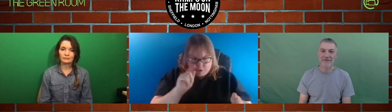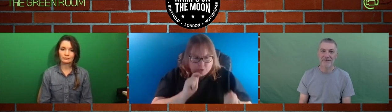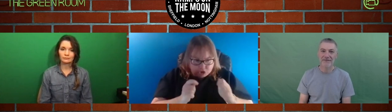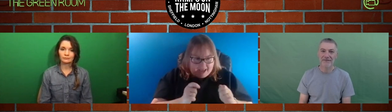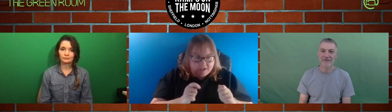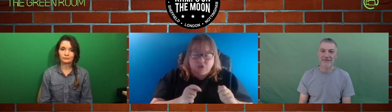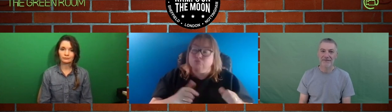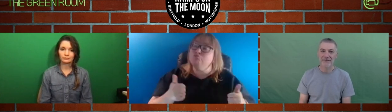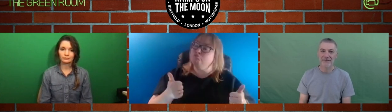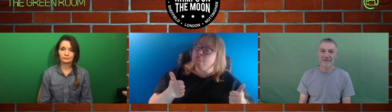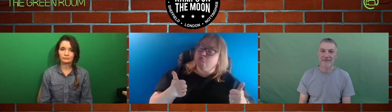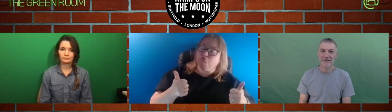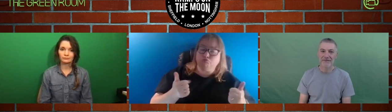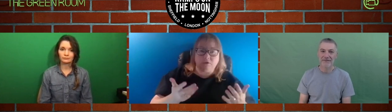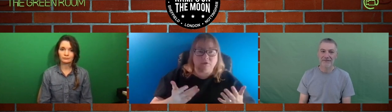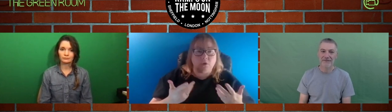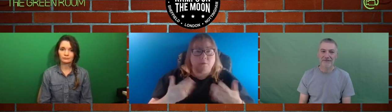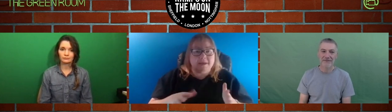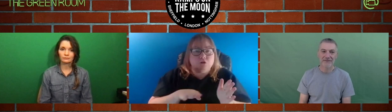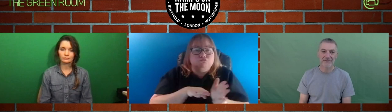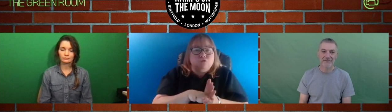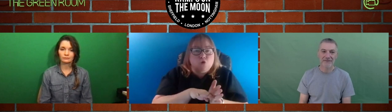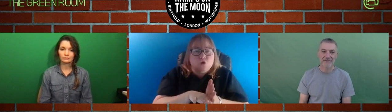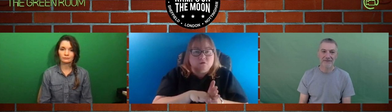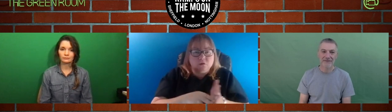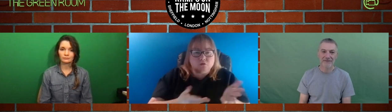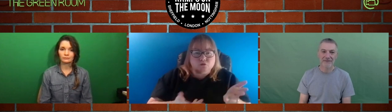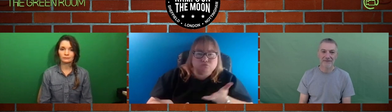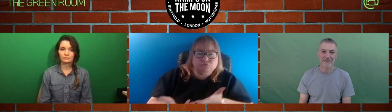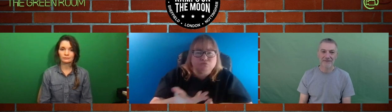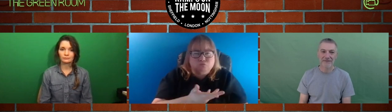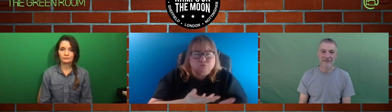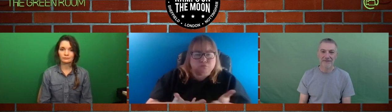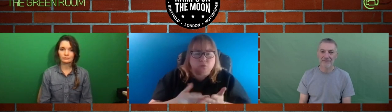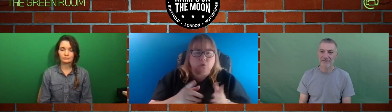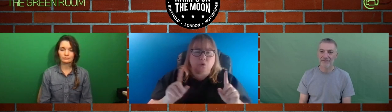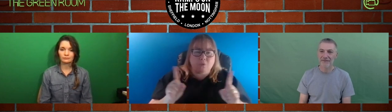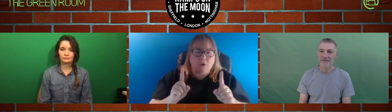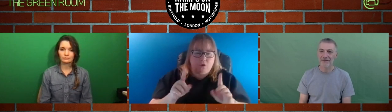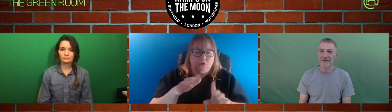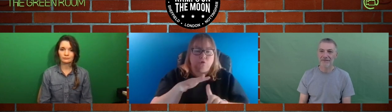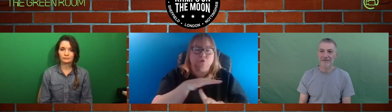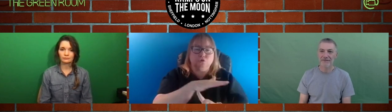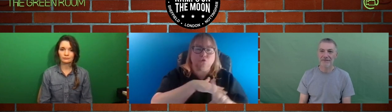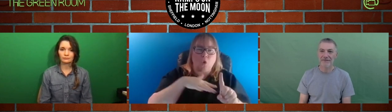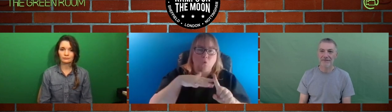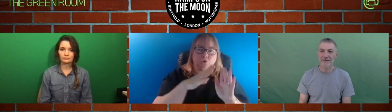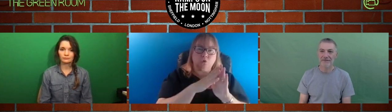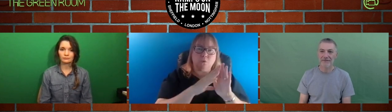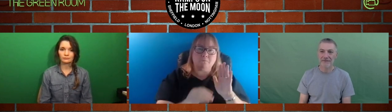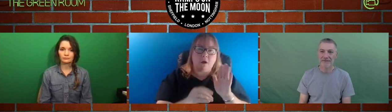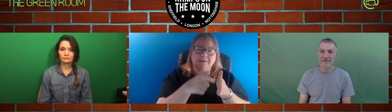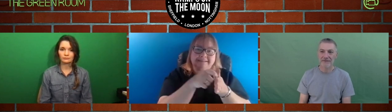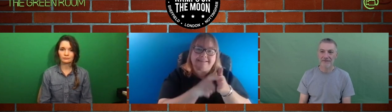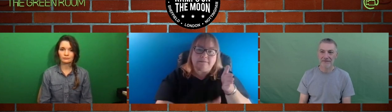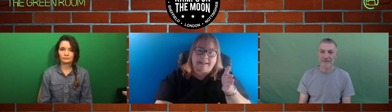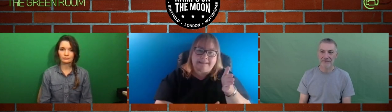talked a lot in rehearsals about the social model of disability and how people are disabled by their environment